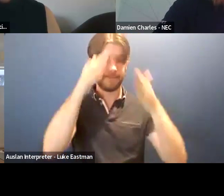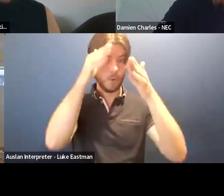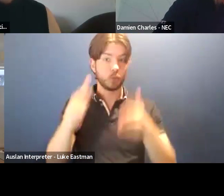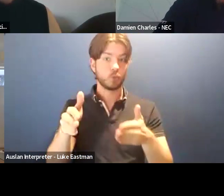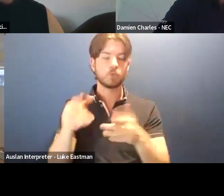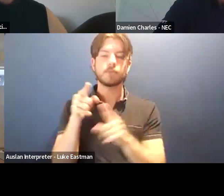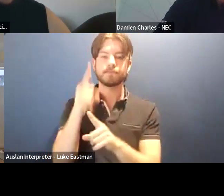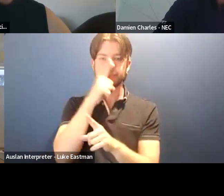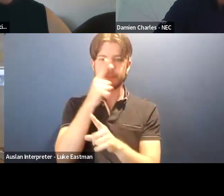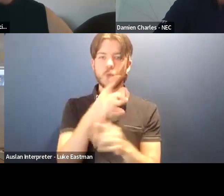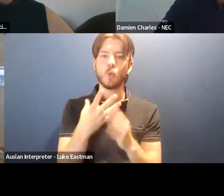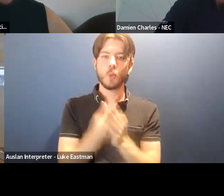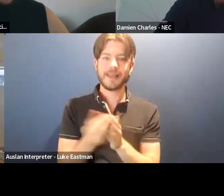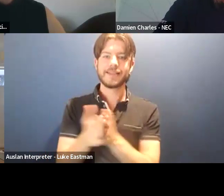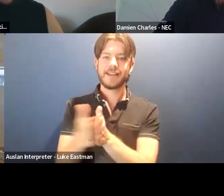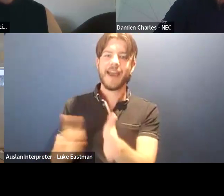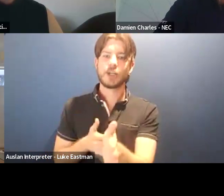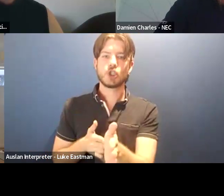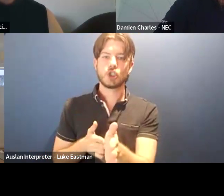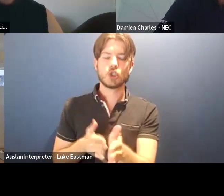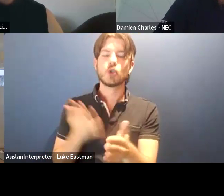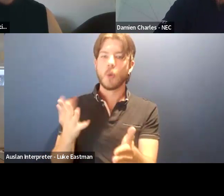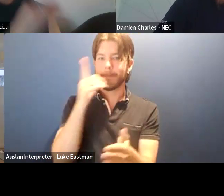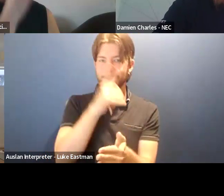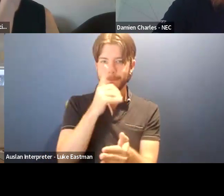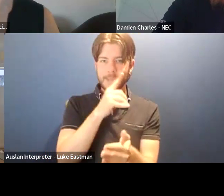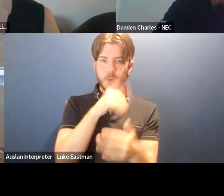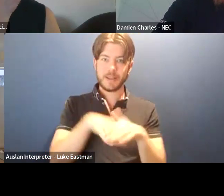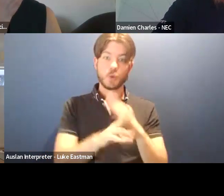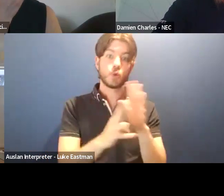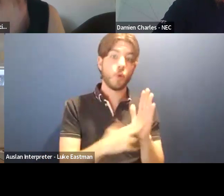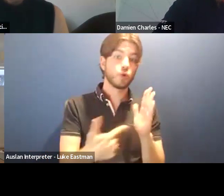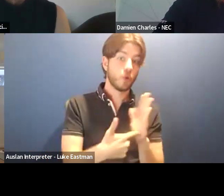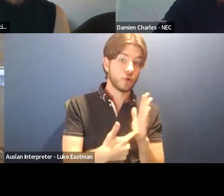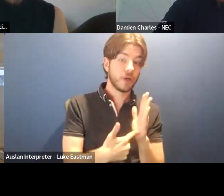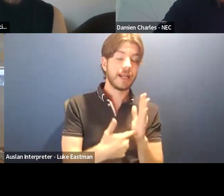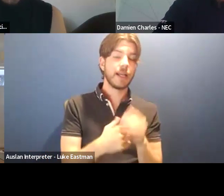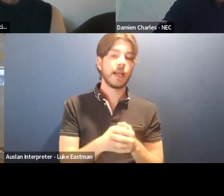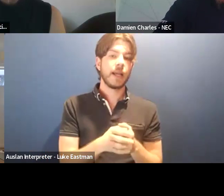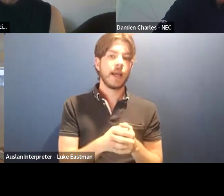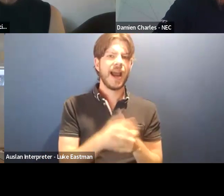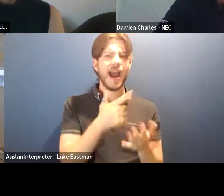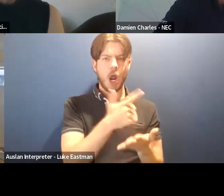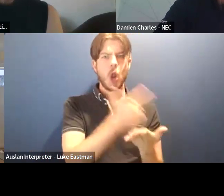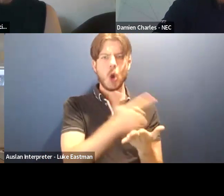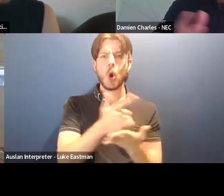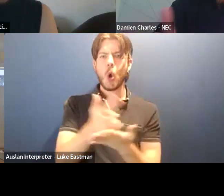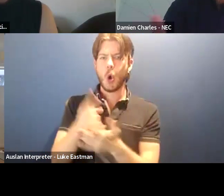disadvantages or facing disadvantages and in the Northern Territory you know obviously we have a quite a